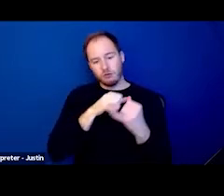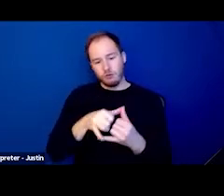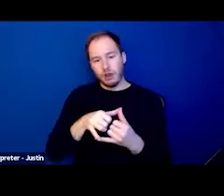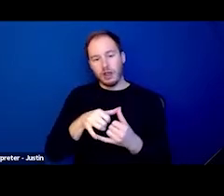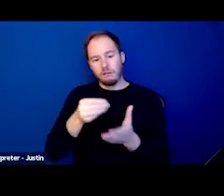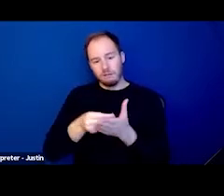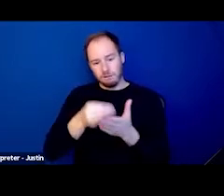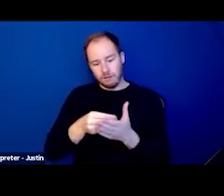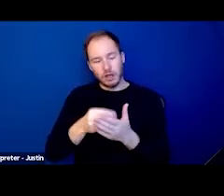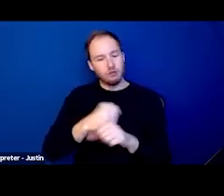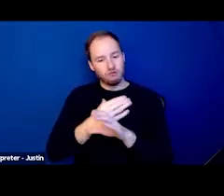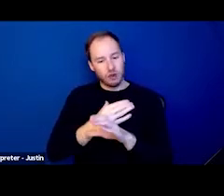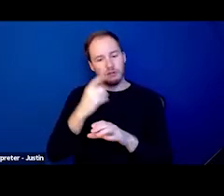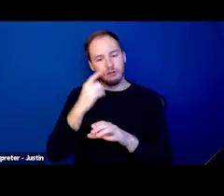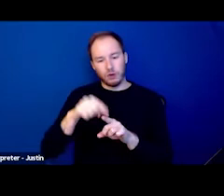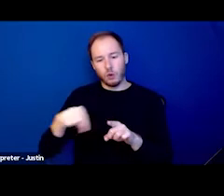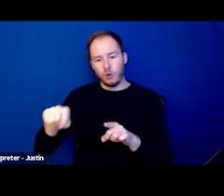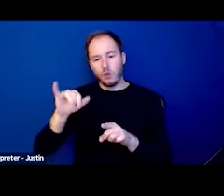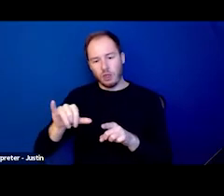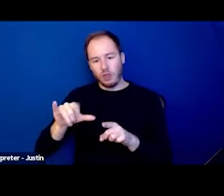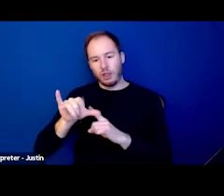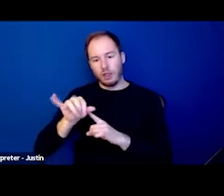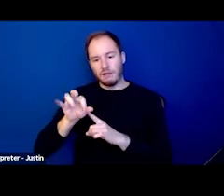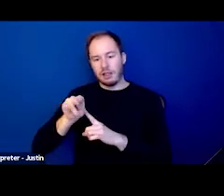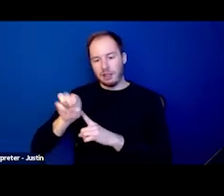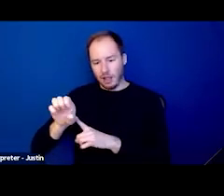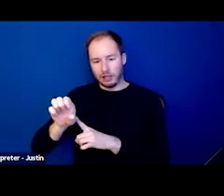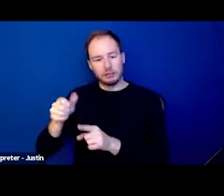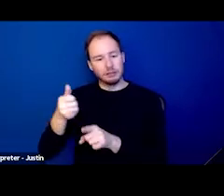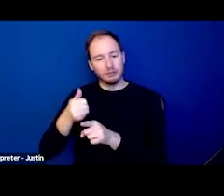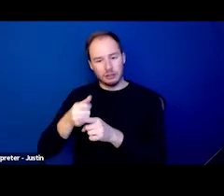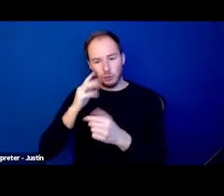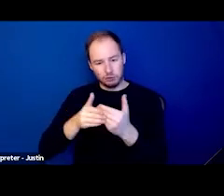set aside dollars for the Lifeline, which also extends through 2024.